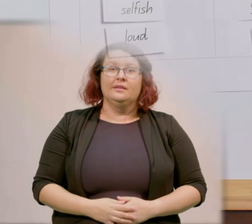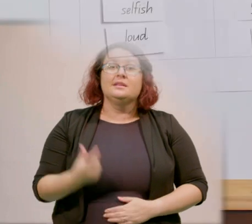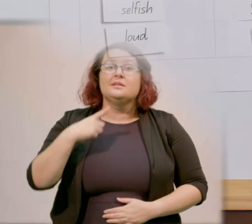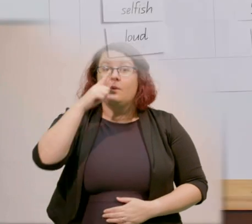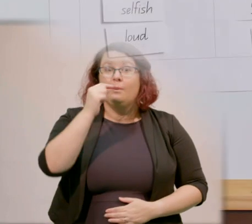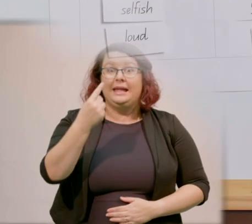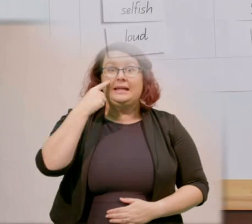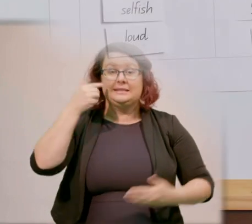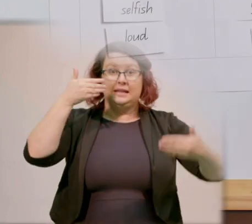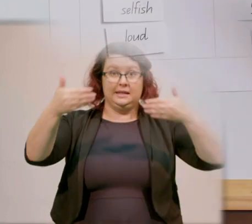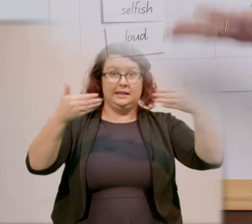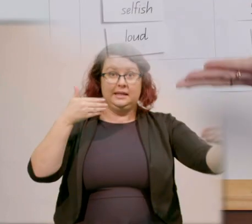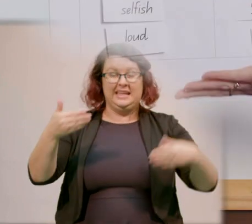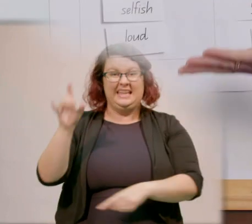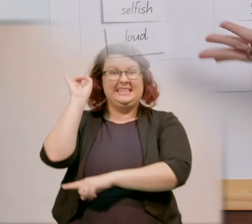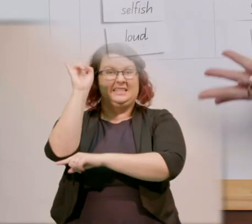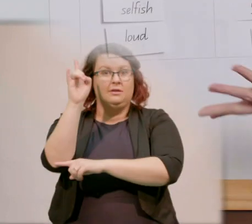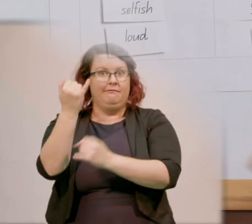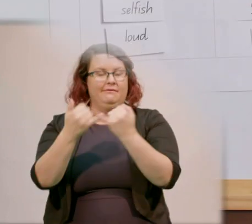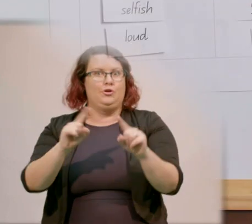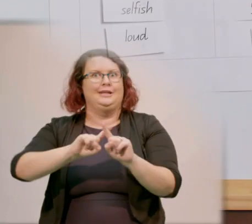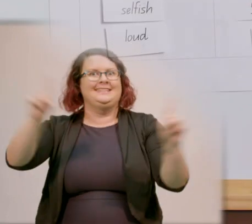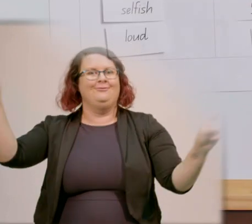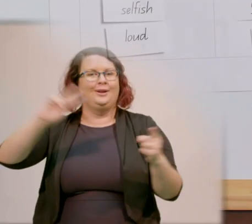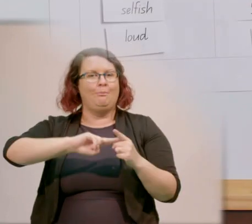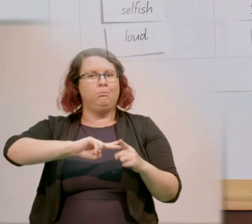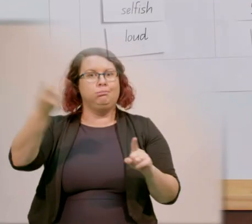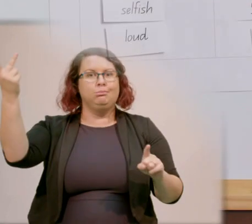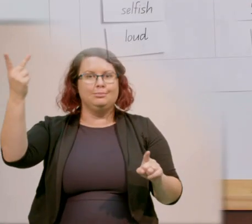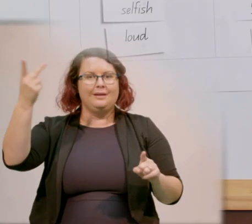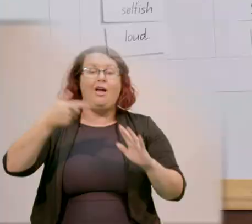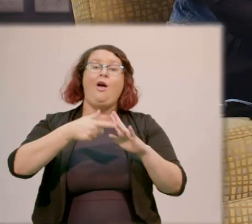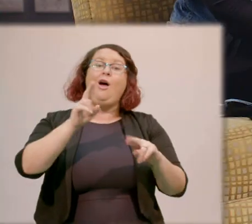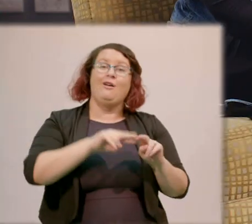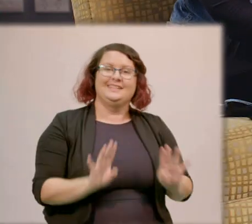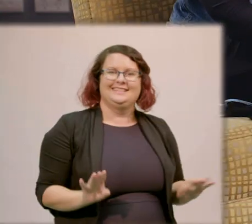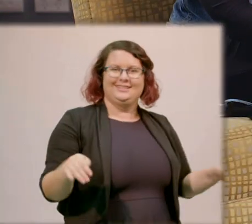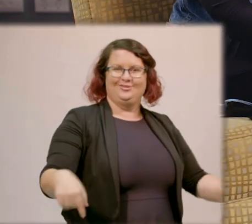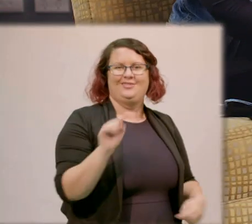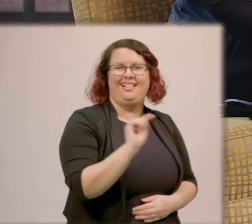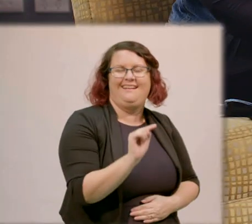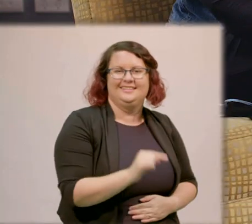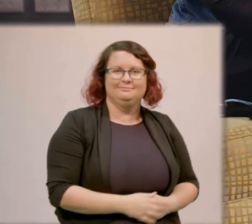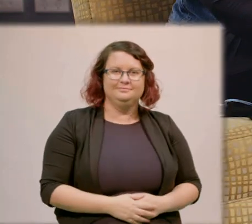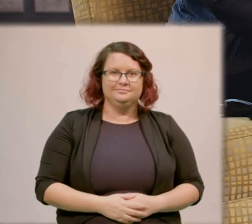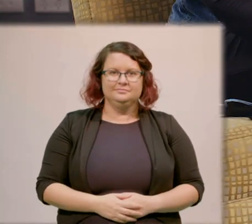We can see Cinders Rox is a very different or alternative representation of Cinderella.